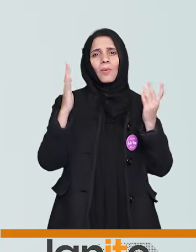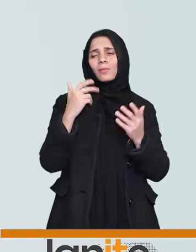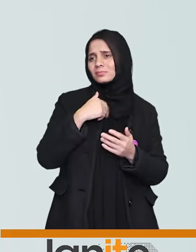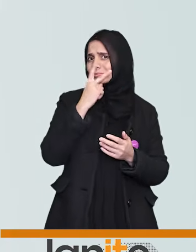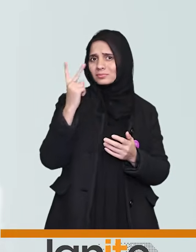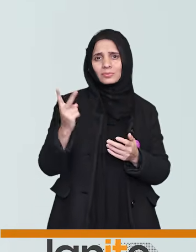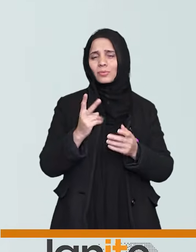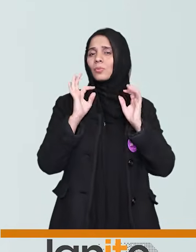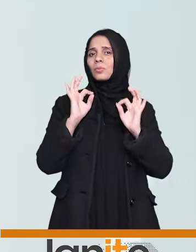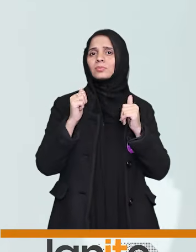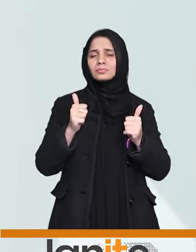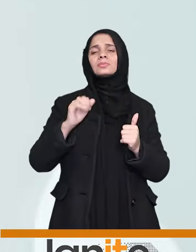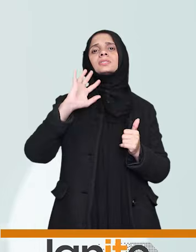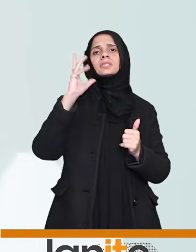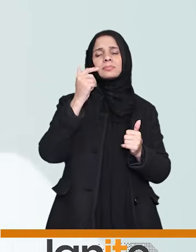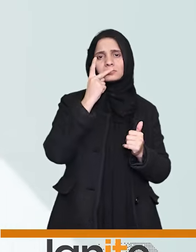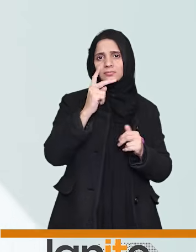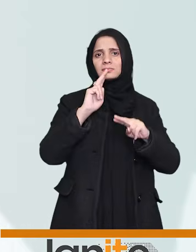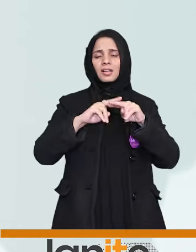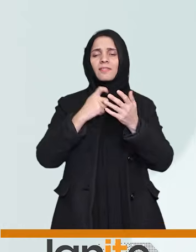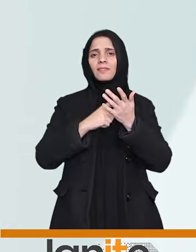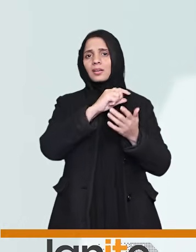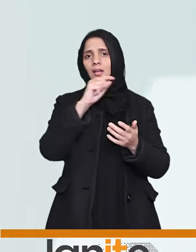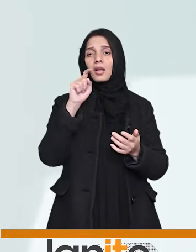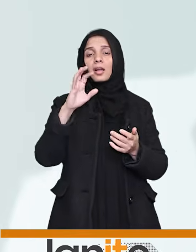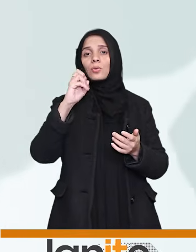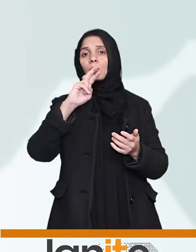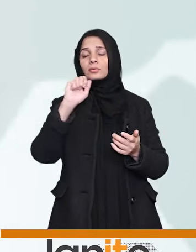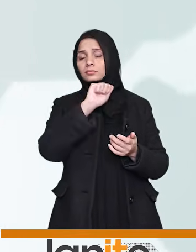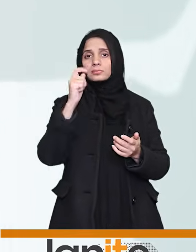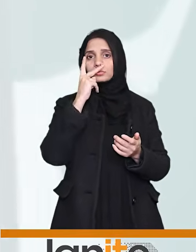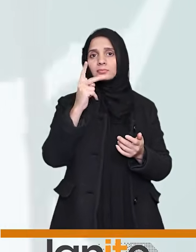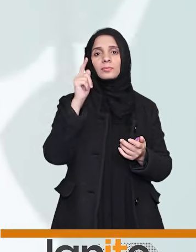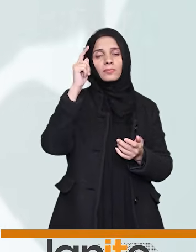in other freelance marketplaces. But freelancer.com is the champion in that case.